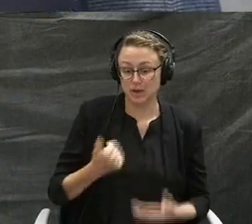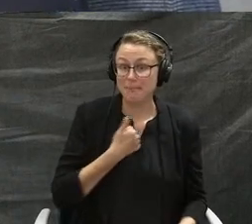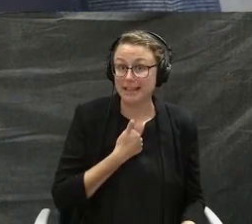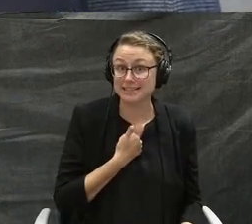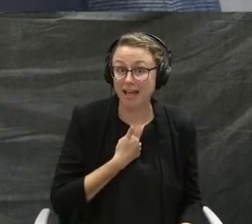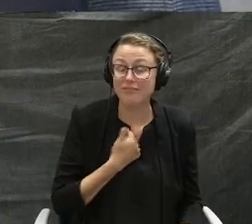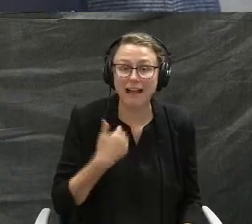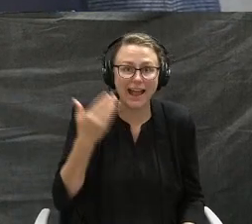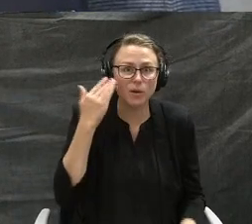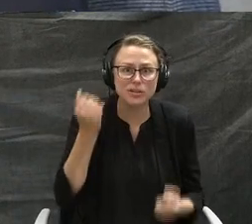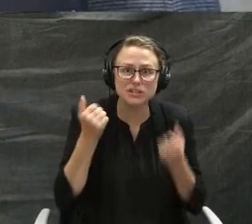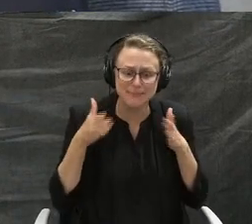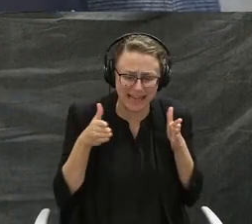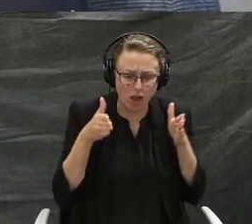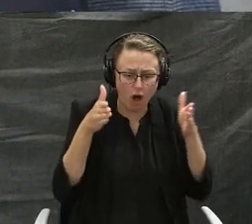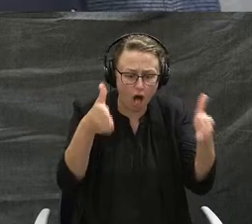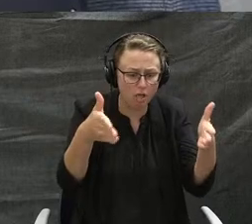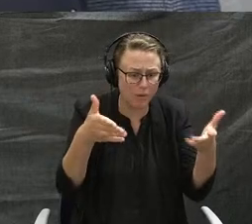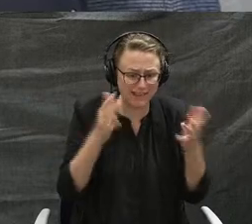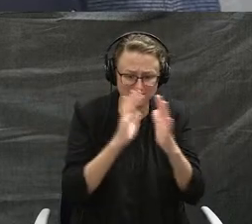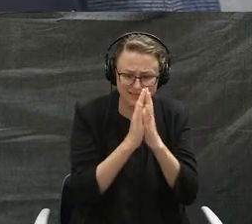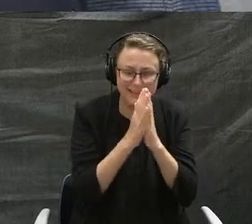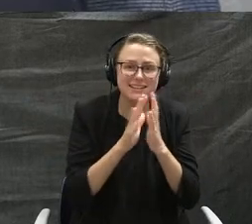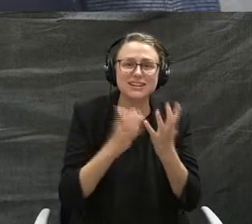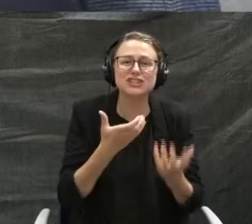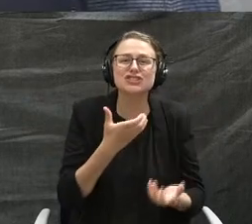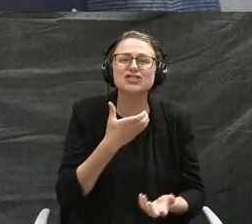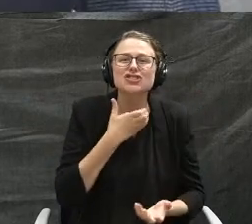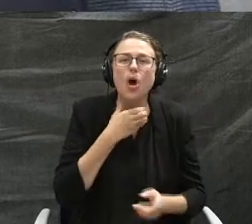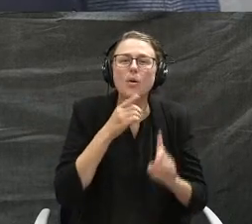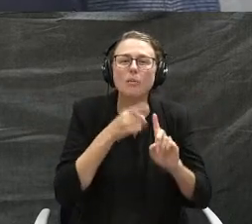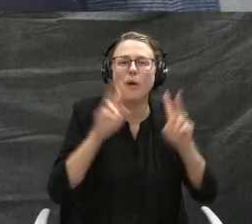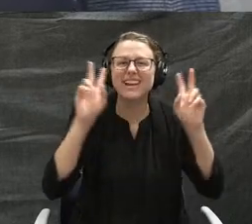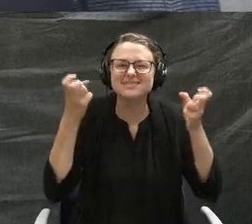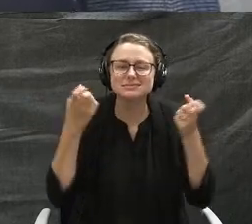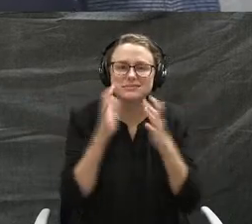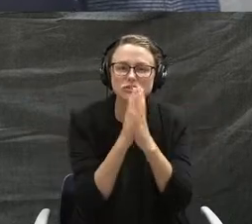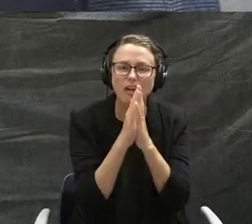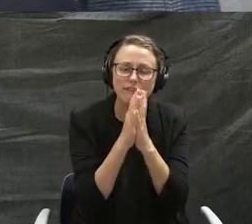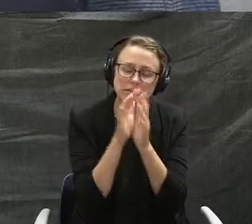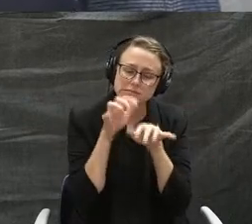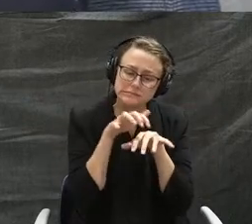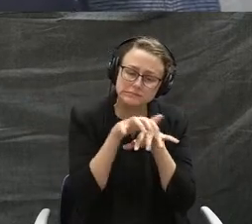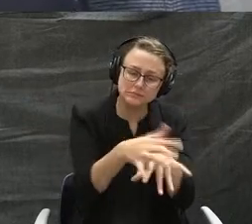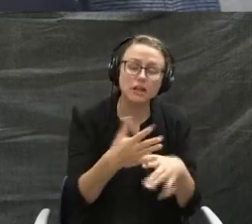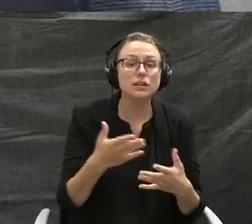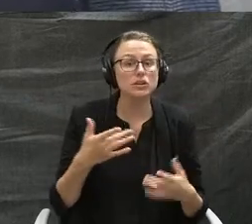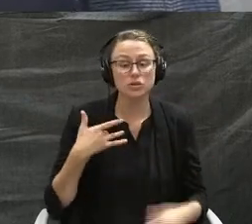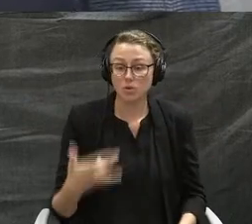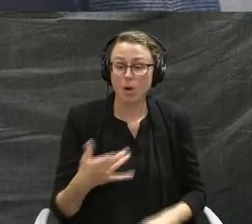hallways in MHS that act as chokepoints for student traffic on normal days. These hallways are packed with moving, not